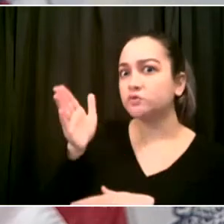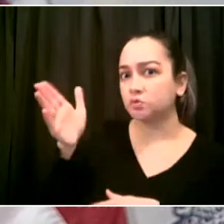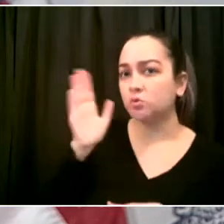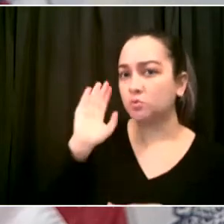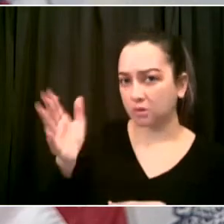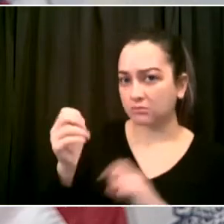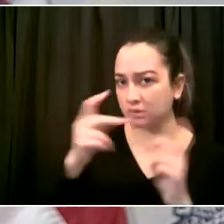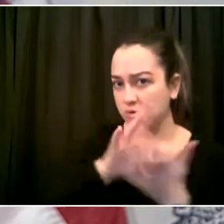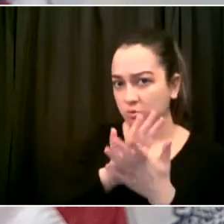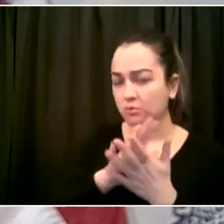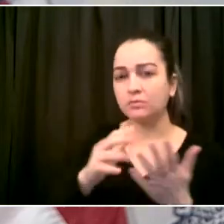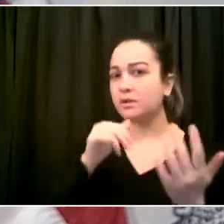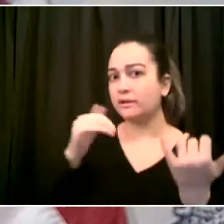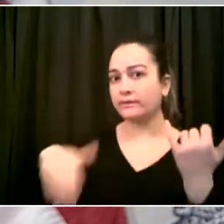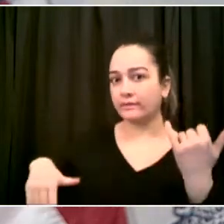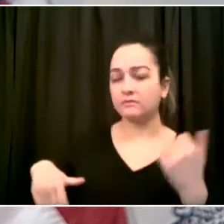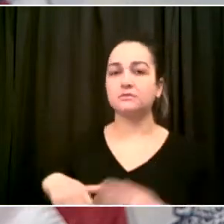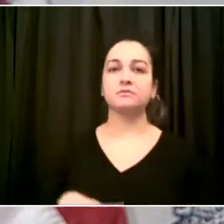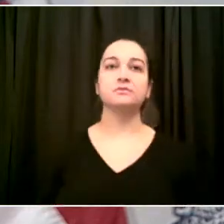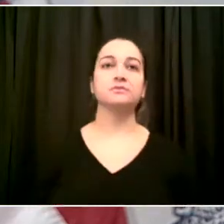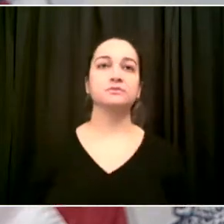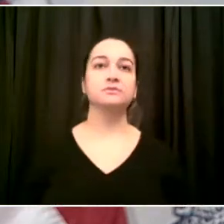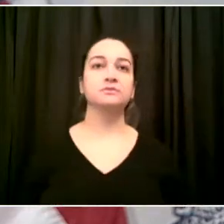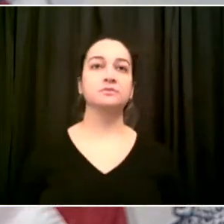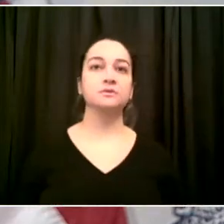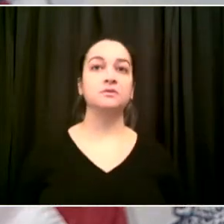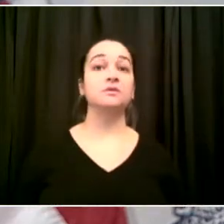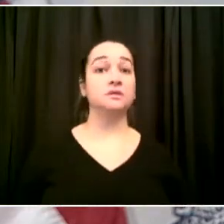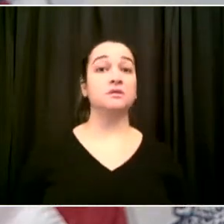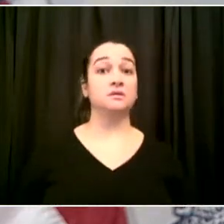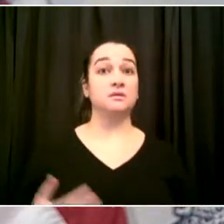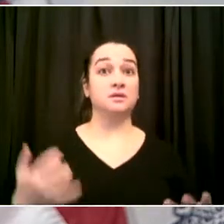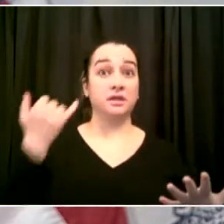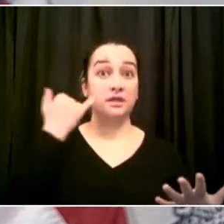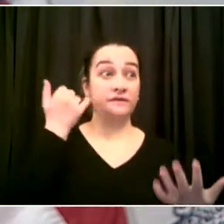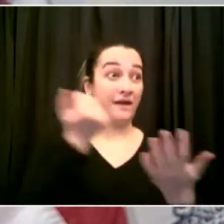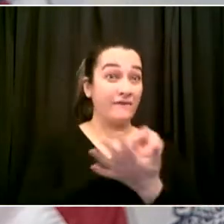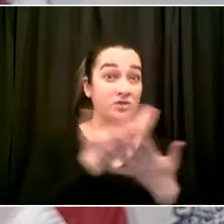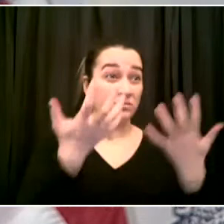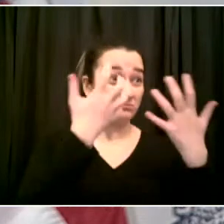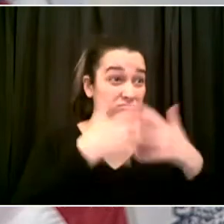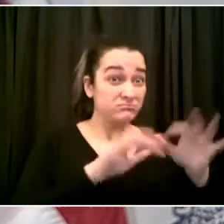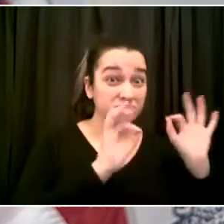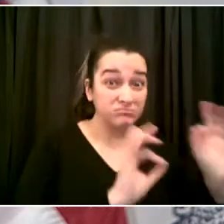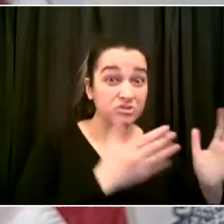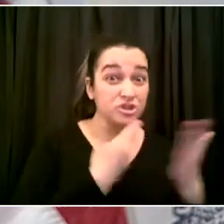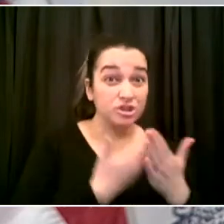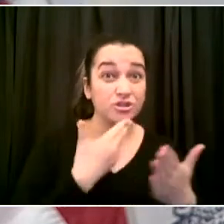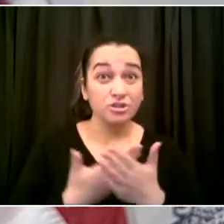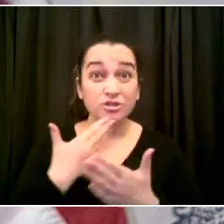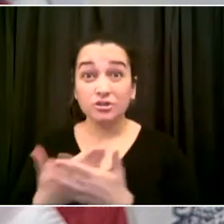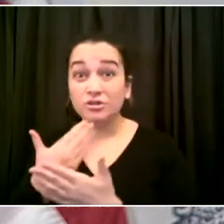HOPE FOR THE WINDDOW TO OPEN FOR ANOTHER OPT IN DURING THE SCHOOL YEAR.